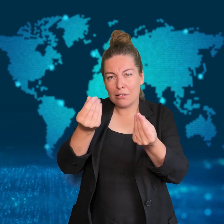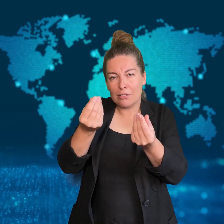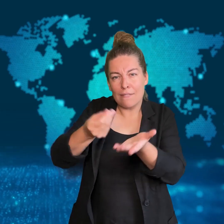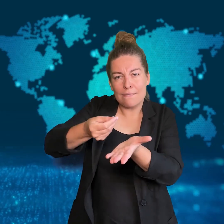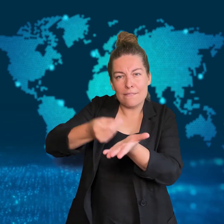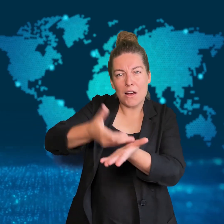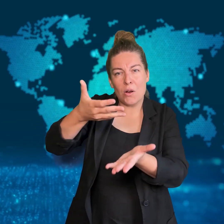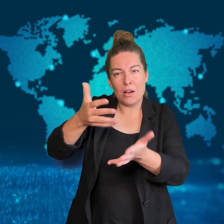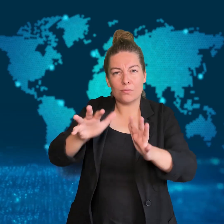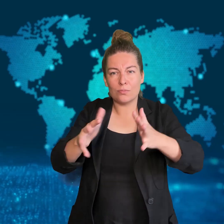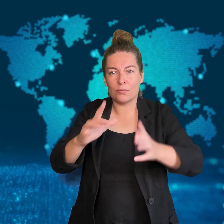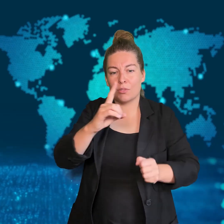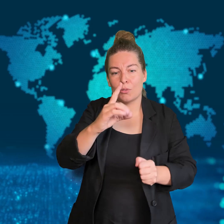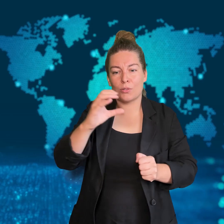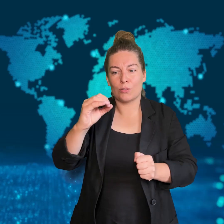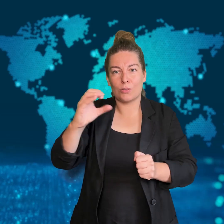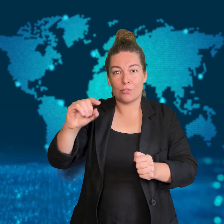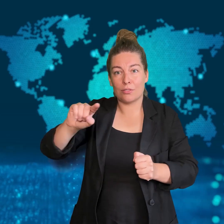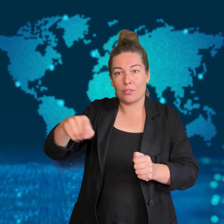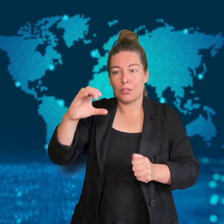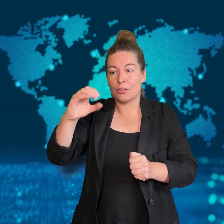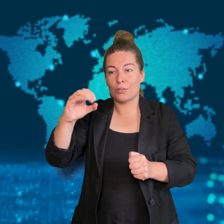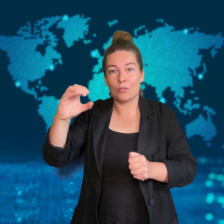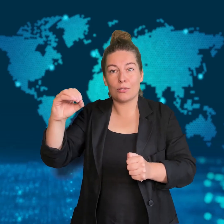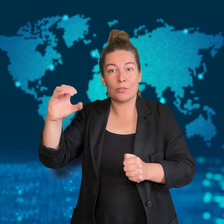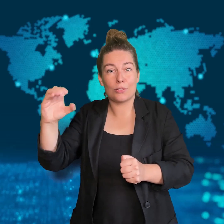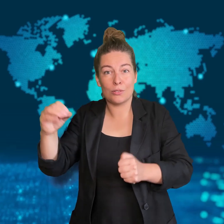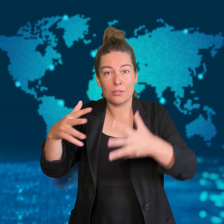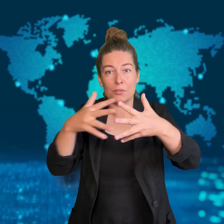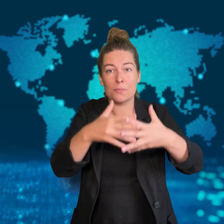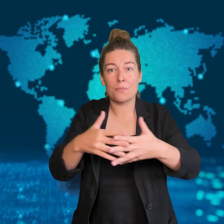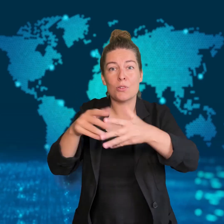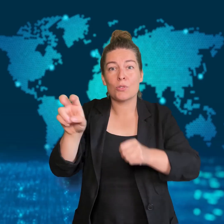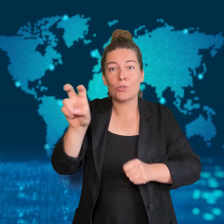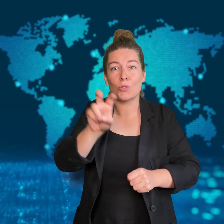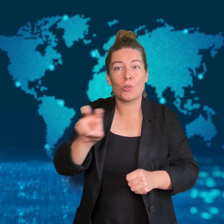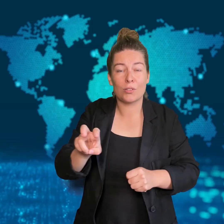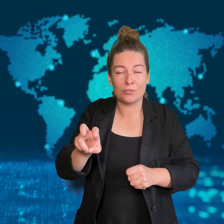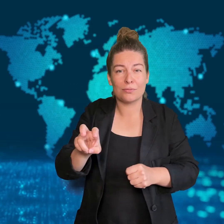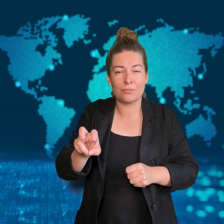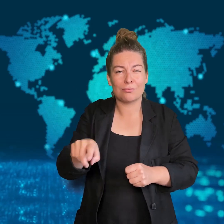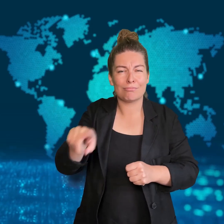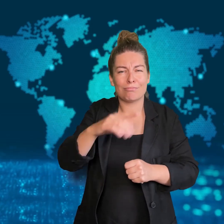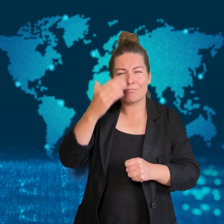According to NASA, the tool bag consisted of objects worth $100,000 USD.